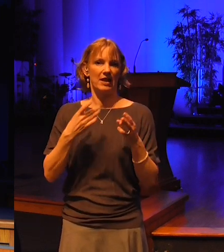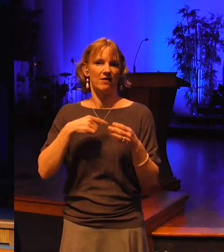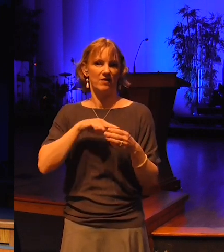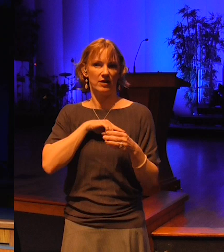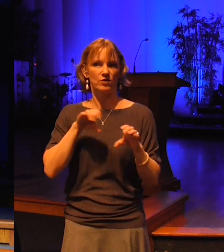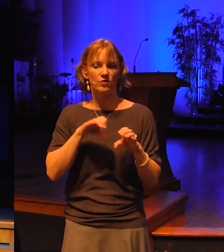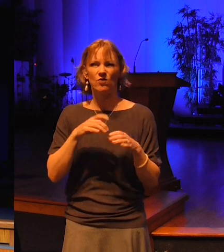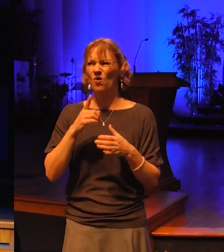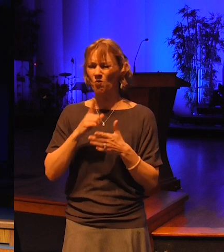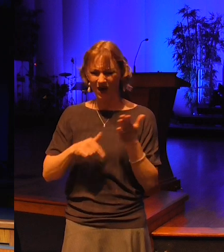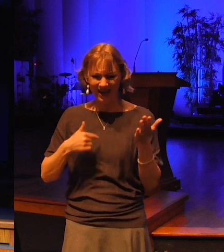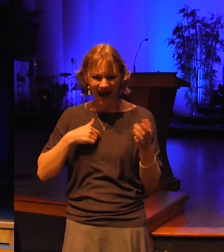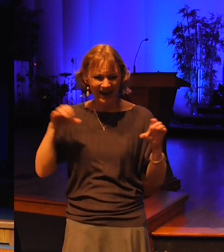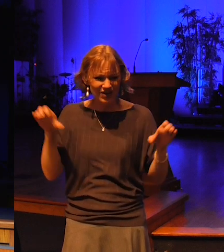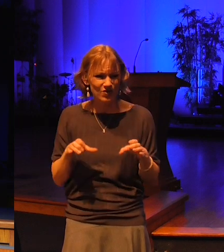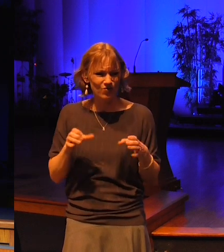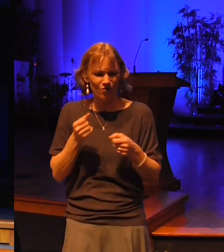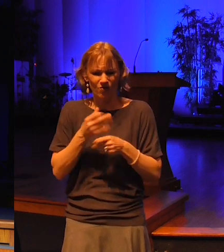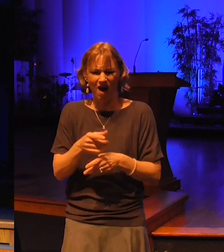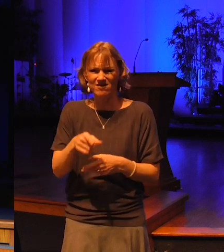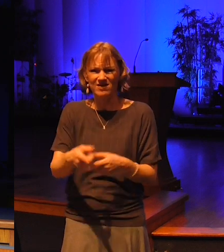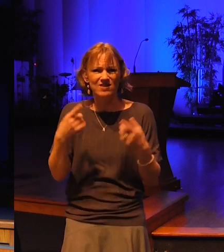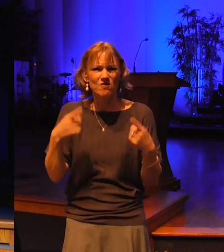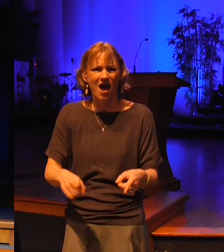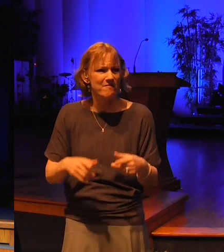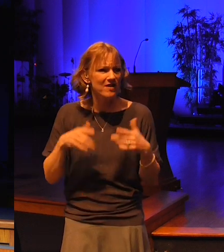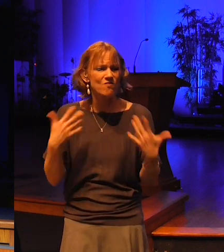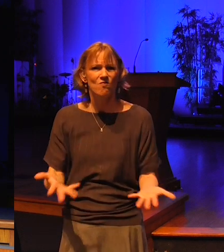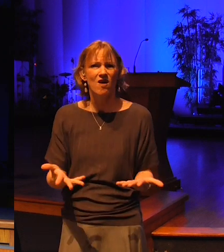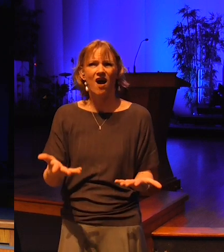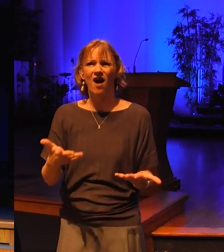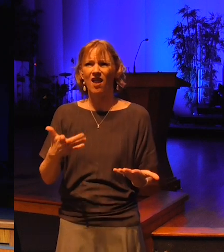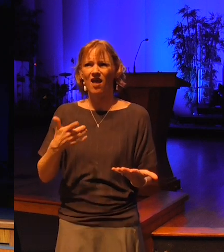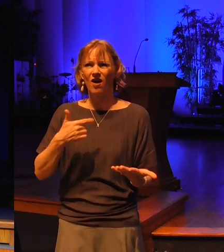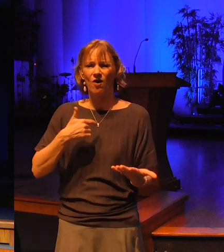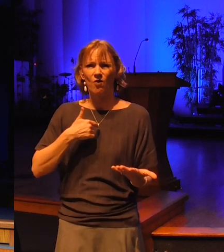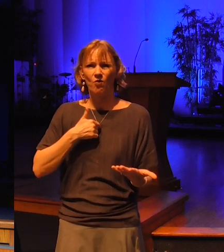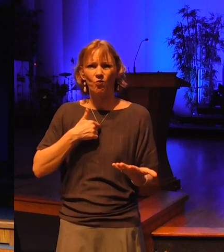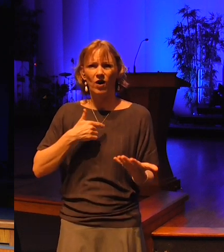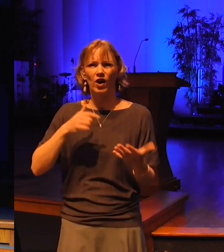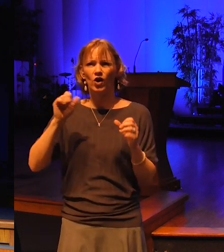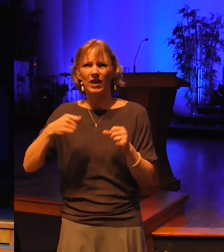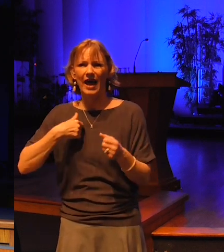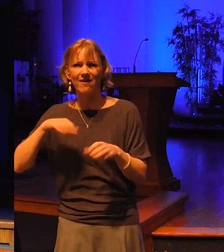I do to make this happen what could I have done to make this not happen how